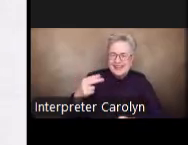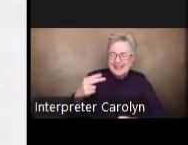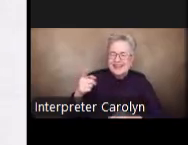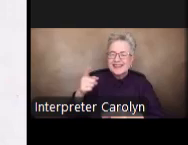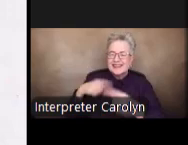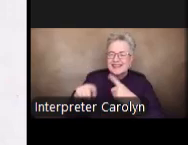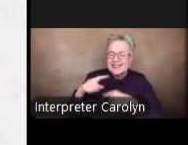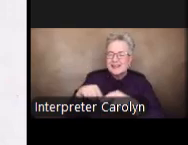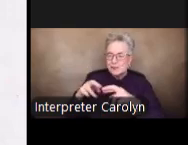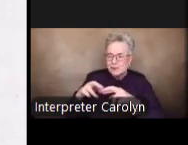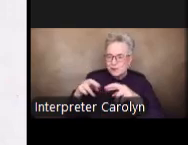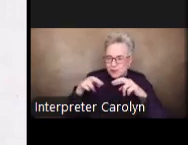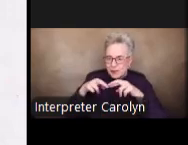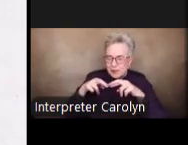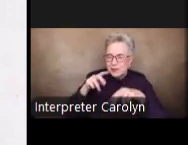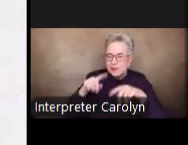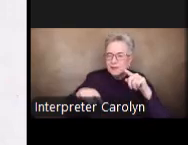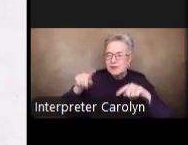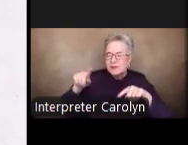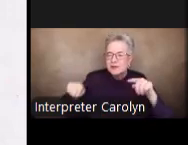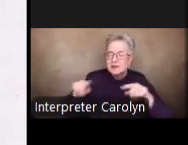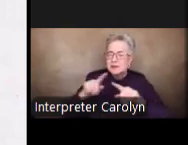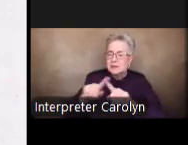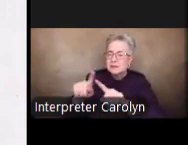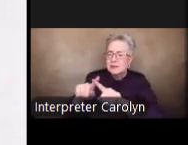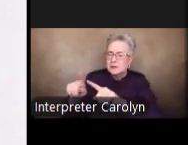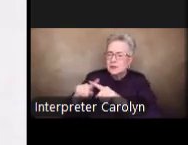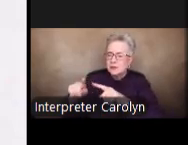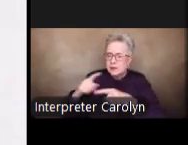regional sign variations and different sign language dialects.